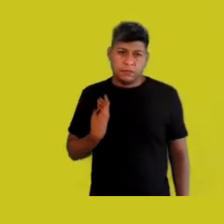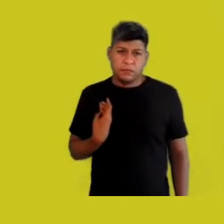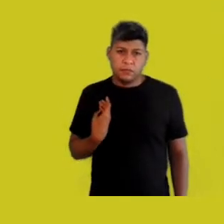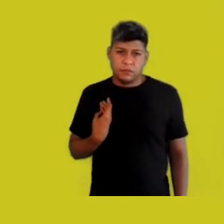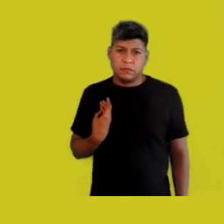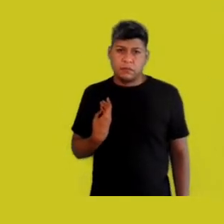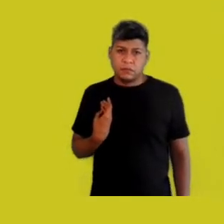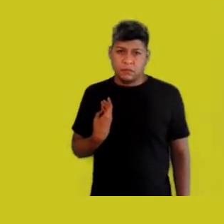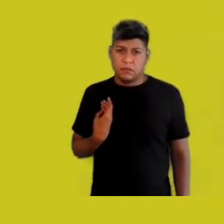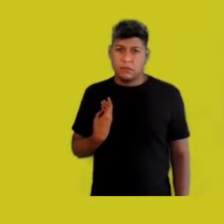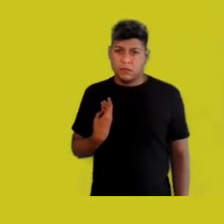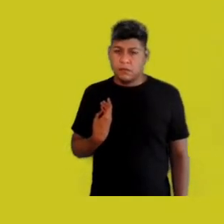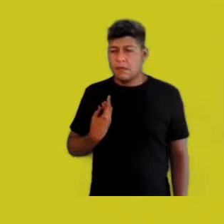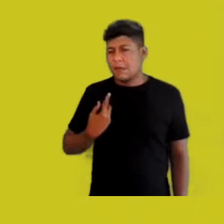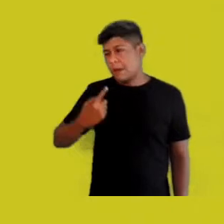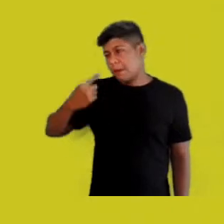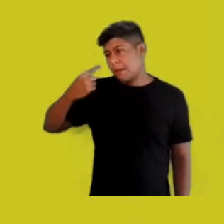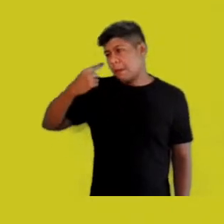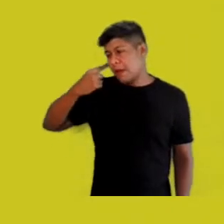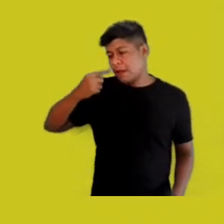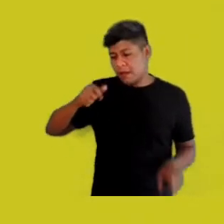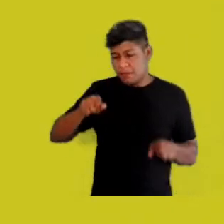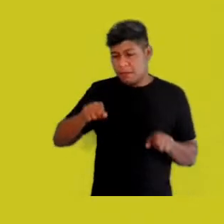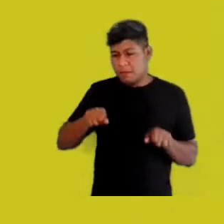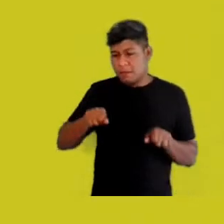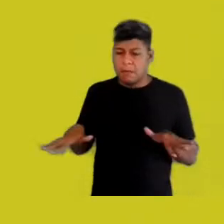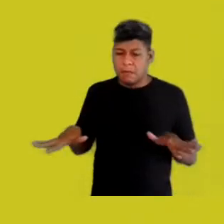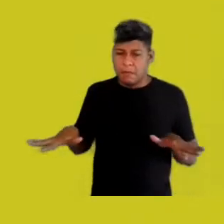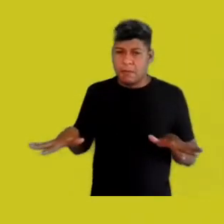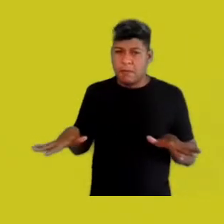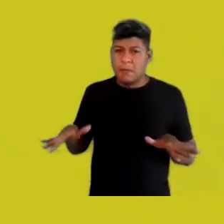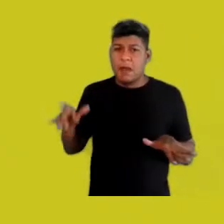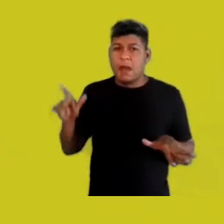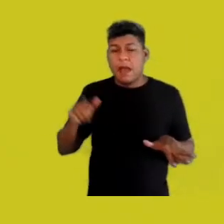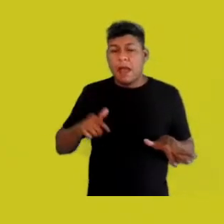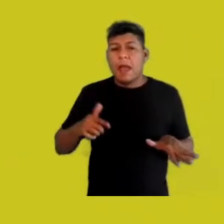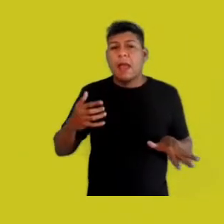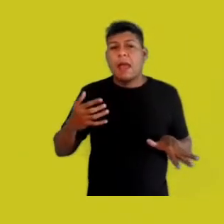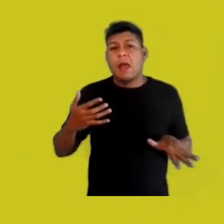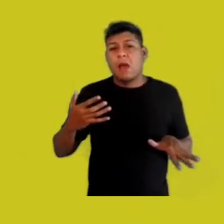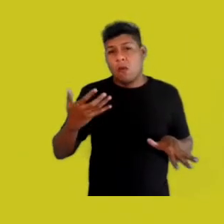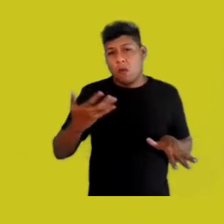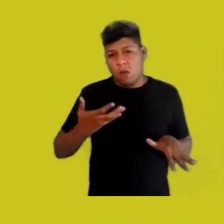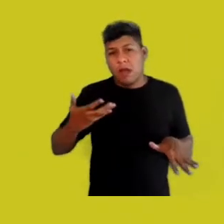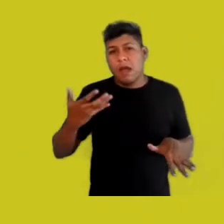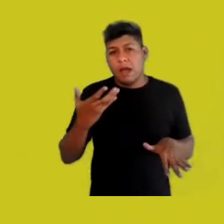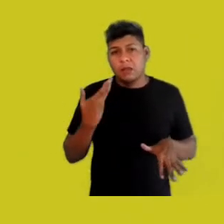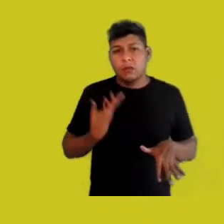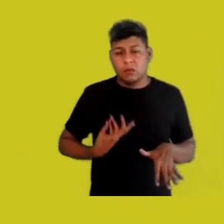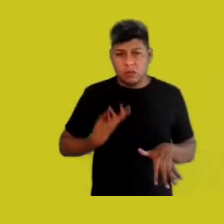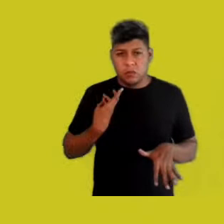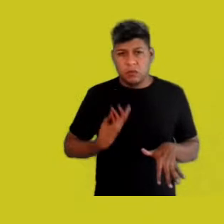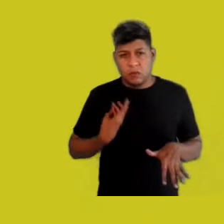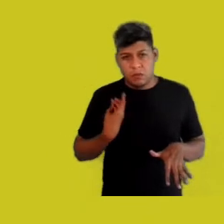and a marginalization. So, this field that is about to be built